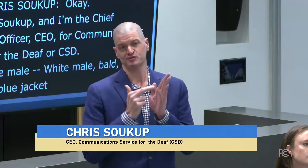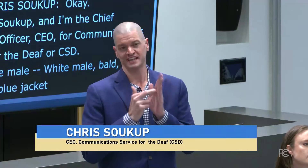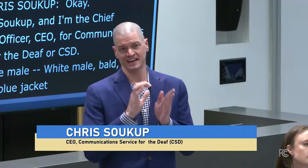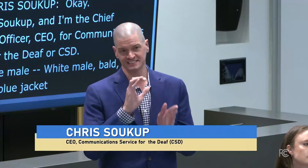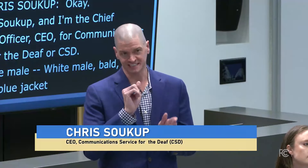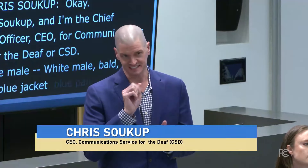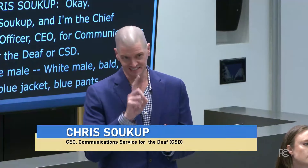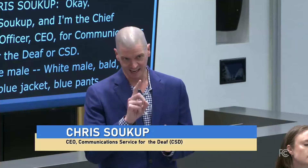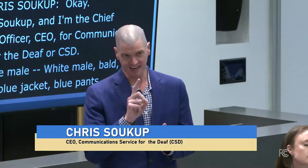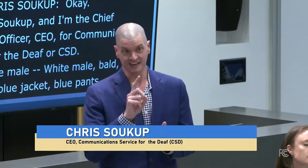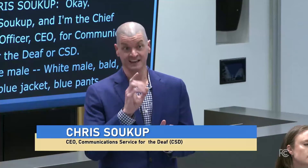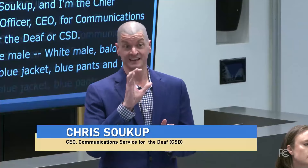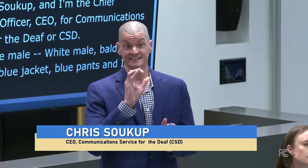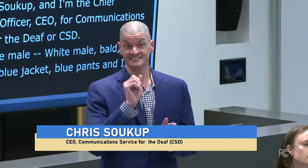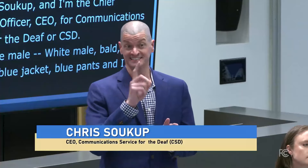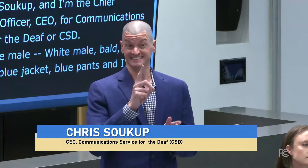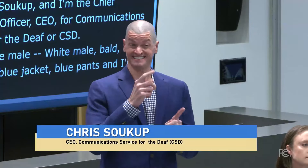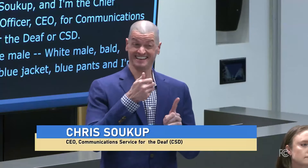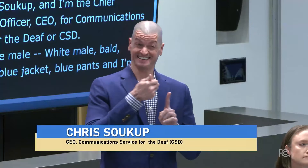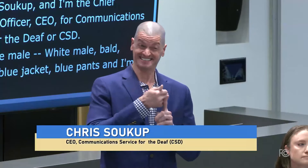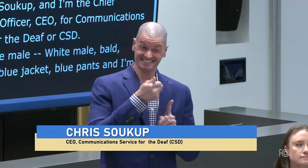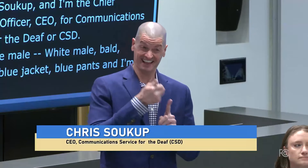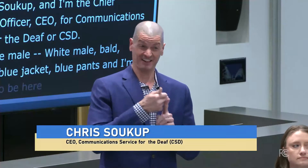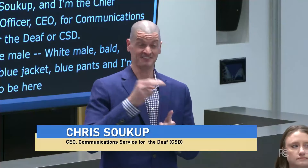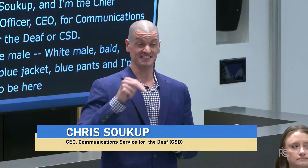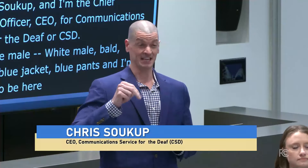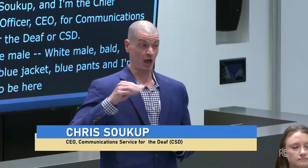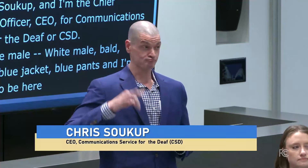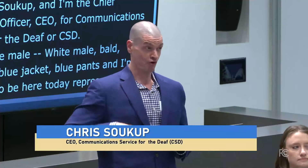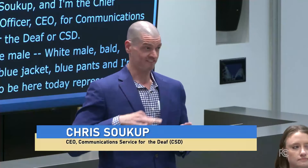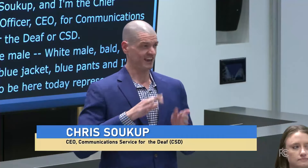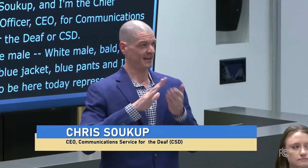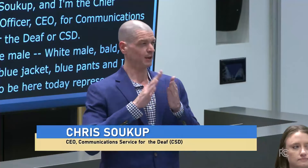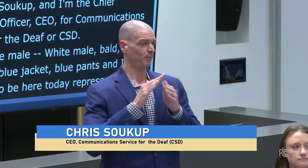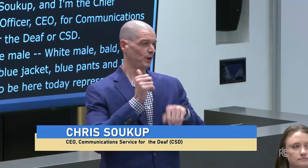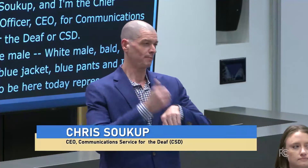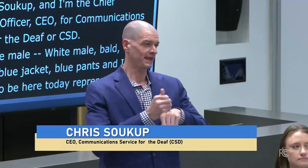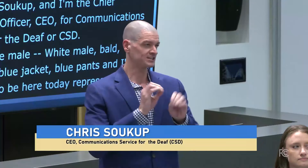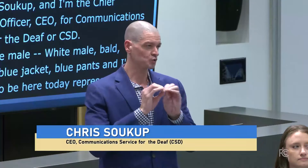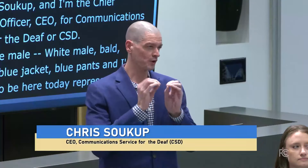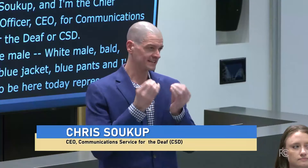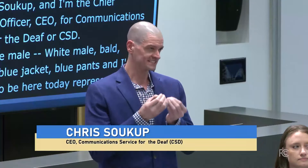I'M A WHITE MALE -- WHITE MALE, BALD, WEARING A BLUE JACKET, BLUE PANTS AND I'M